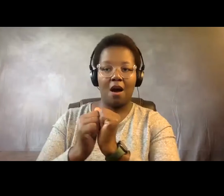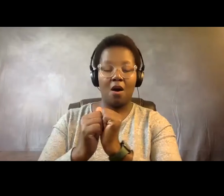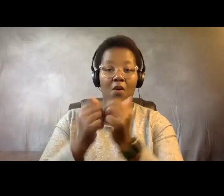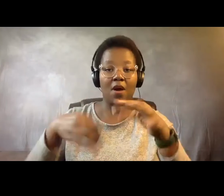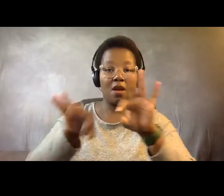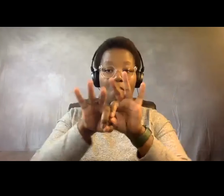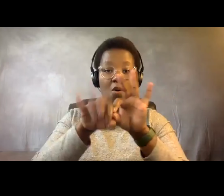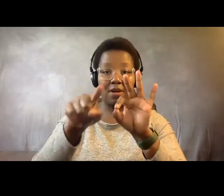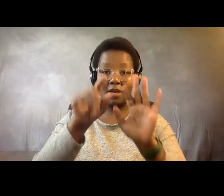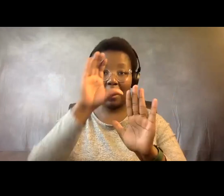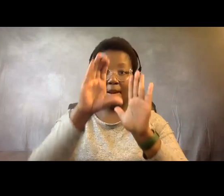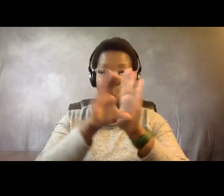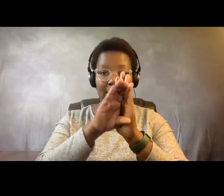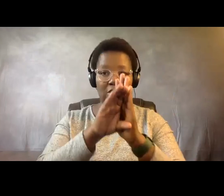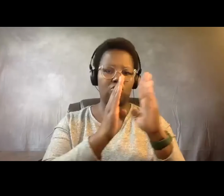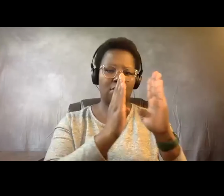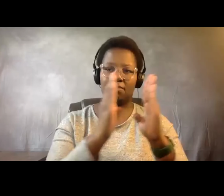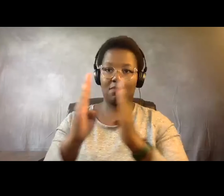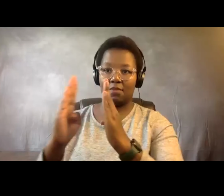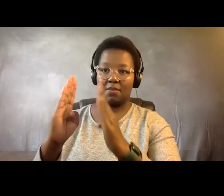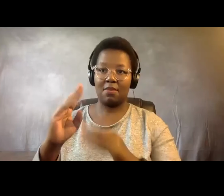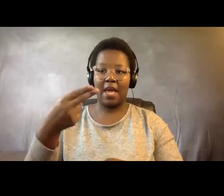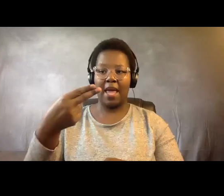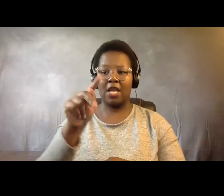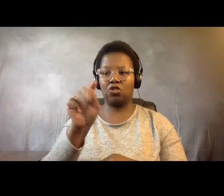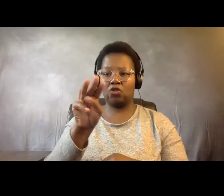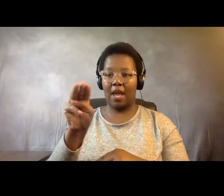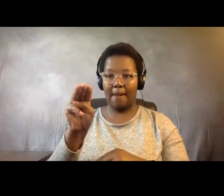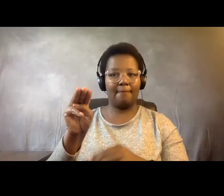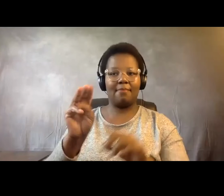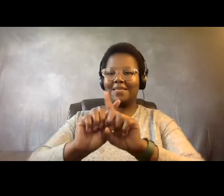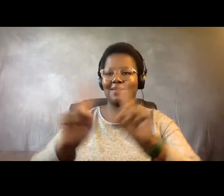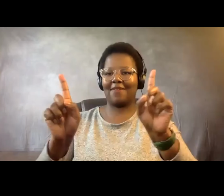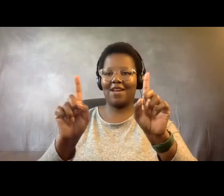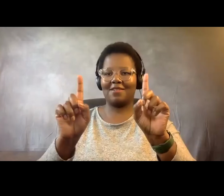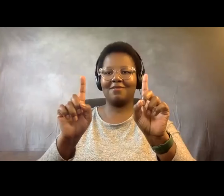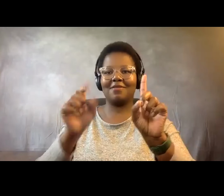little bit different from the HTML flow. Please note that most of the time you want this to be